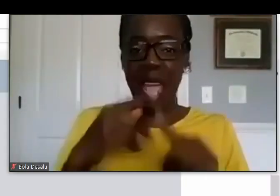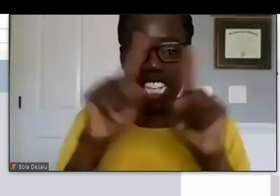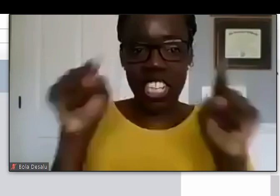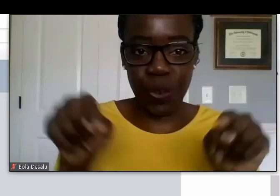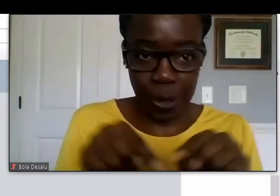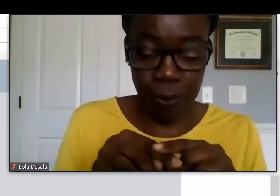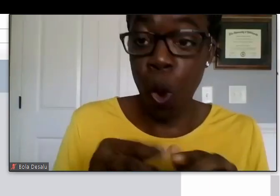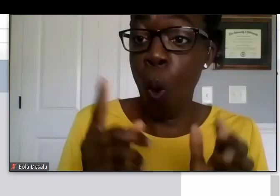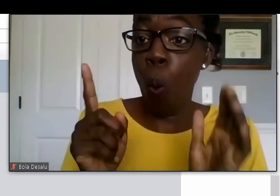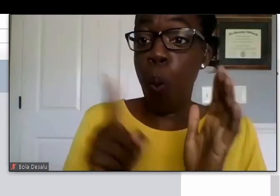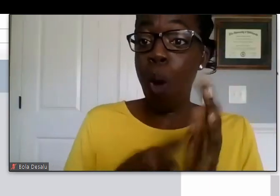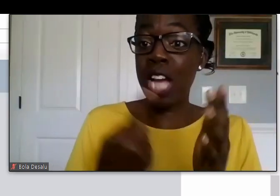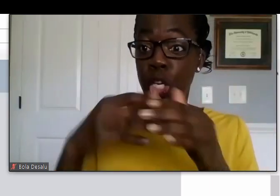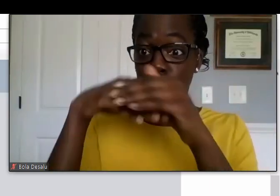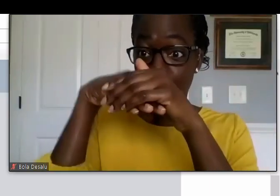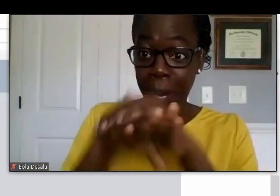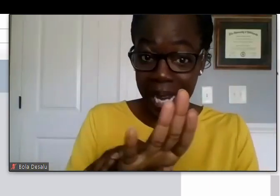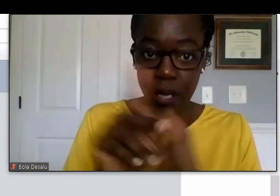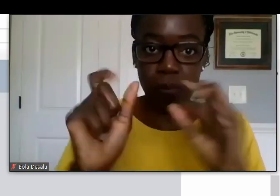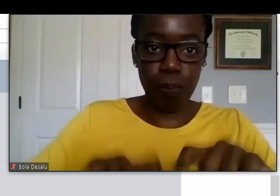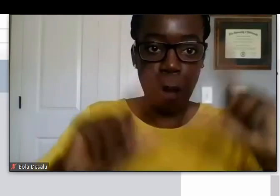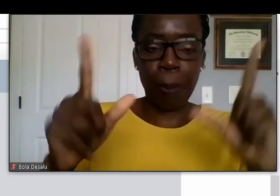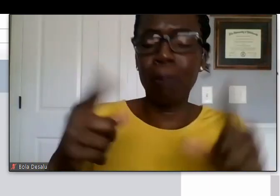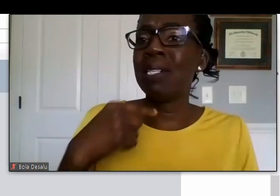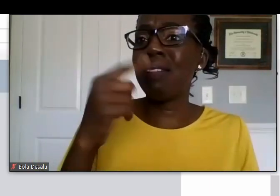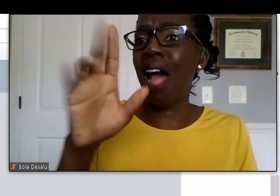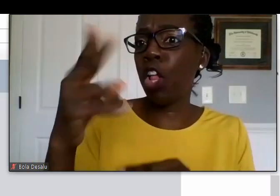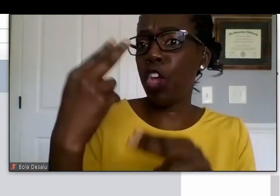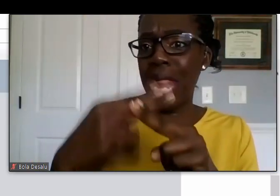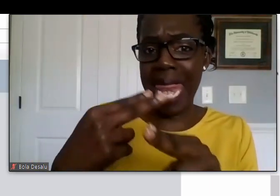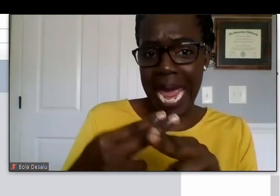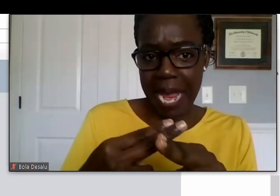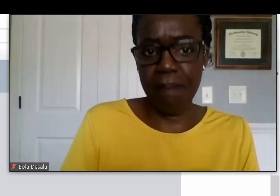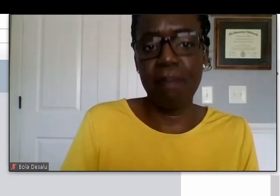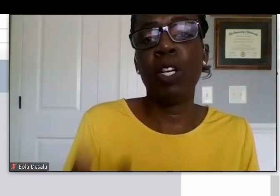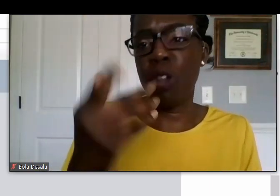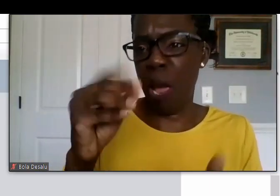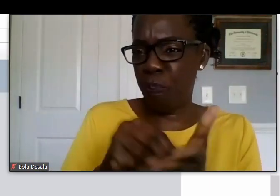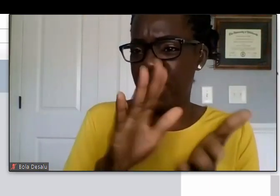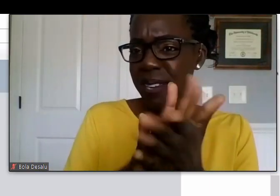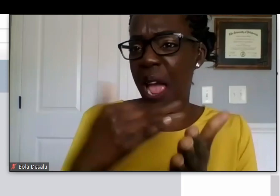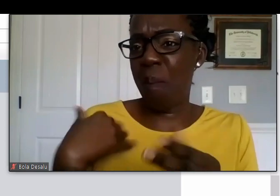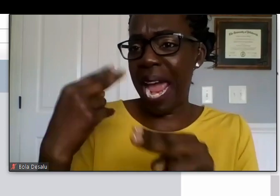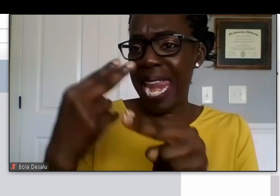Now I'm sharing my screen. Once you enter, you put your name - it says the username.